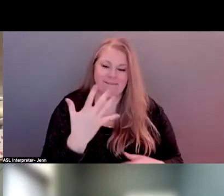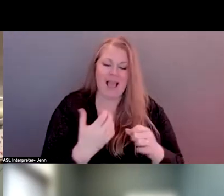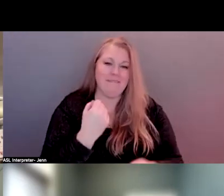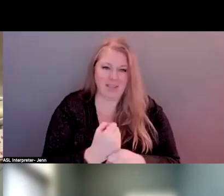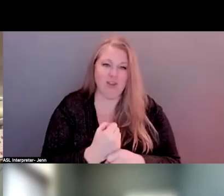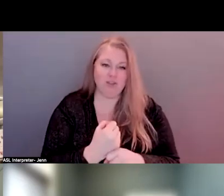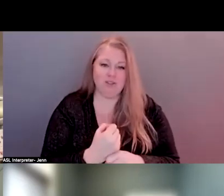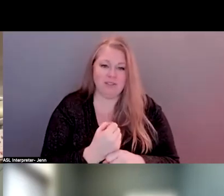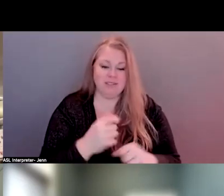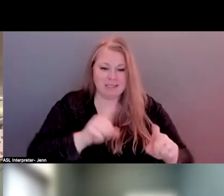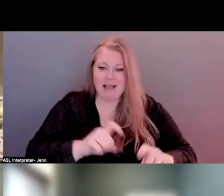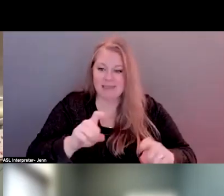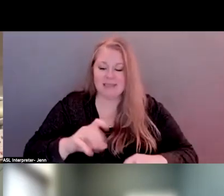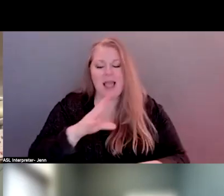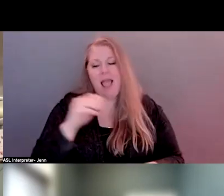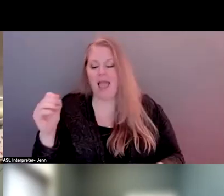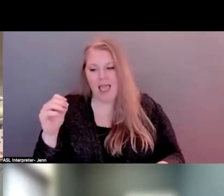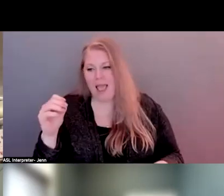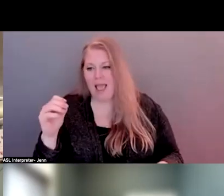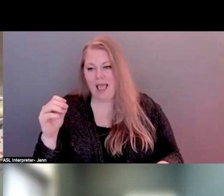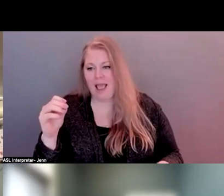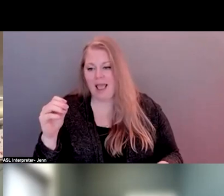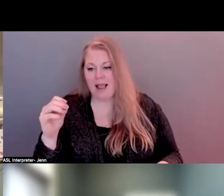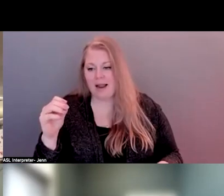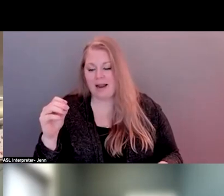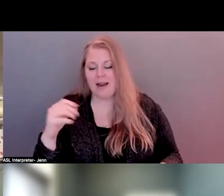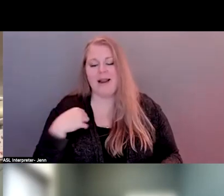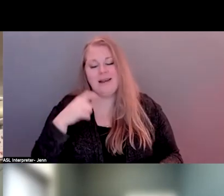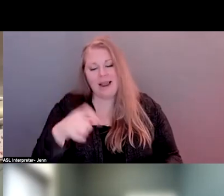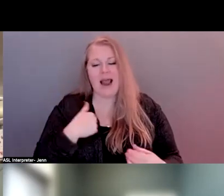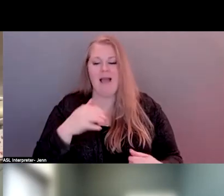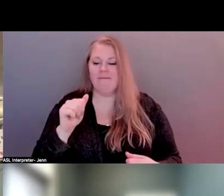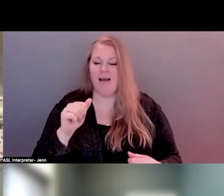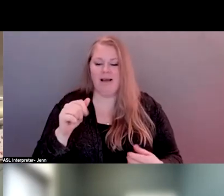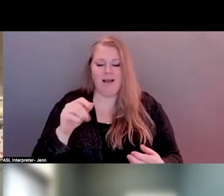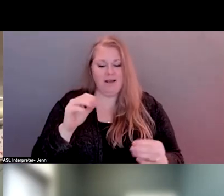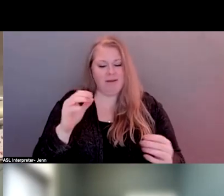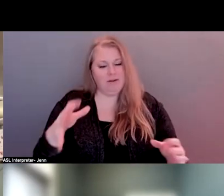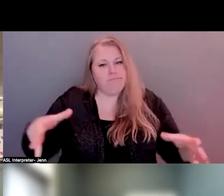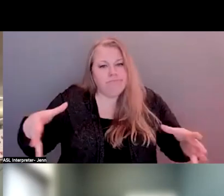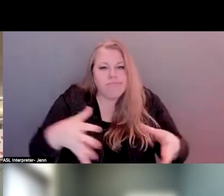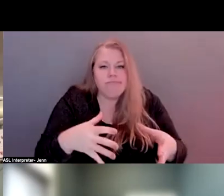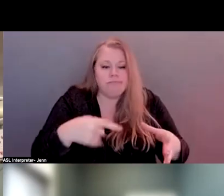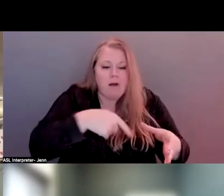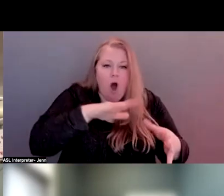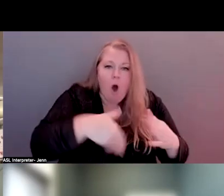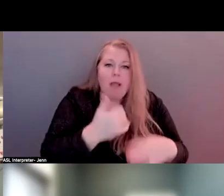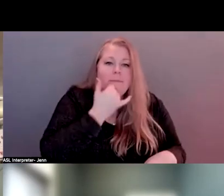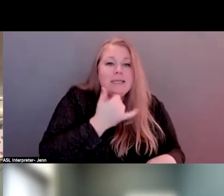So I think to have -- as Vint said, to have a collection of mistakes and solutions would also be fantastic.